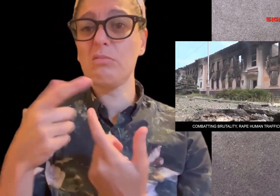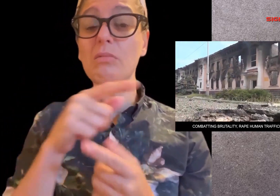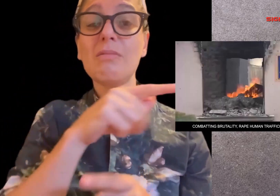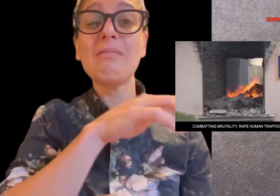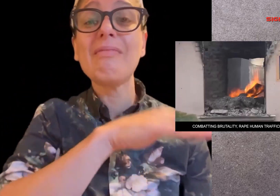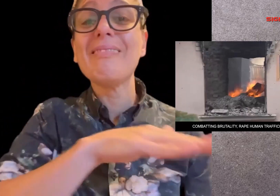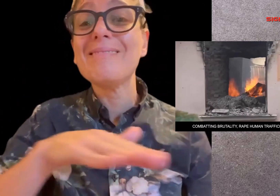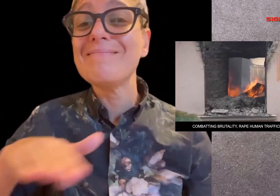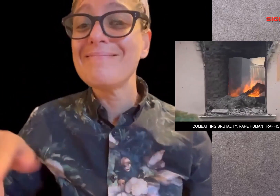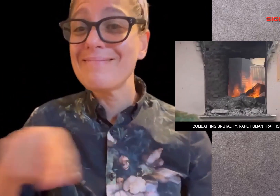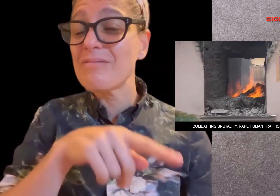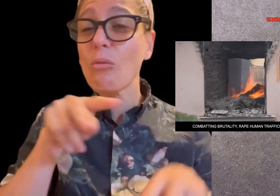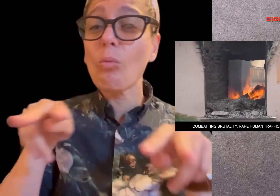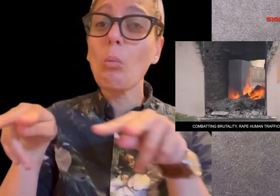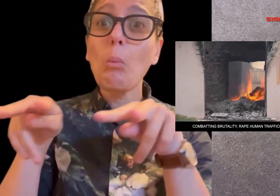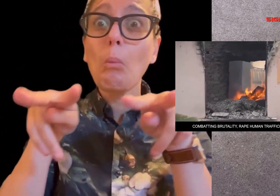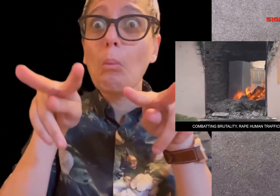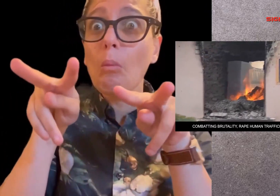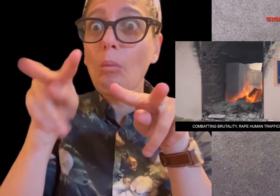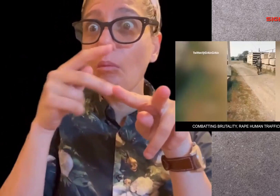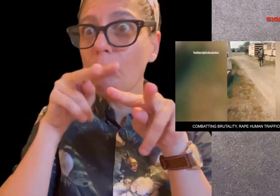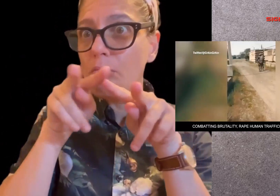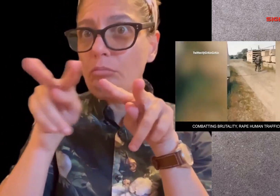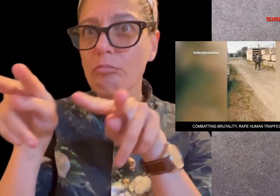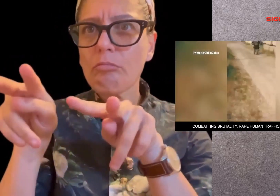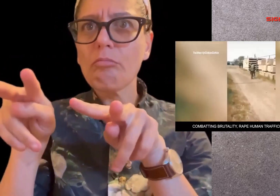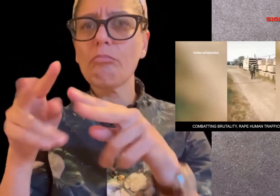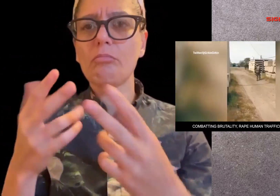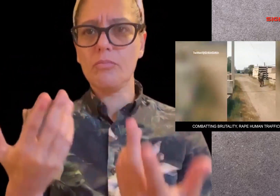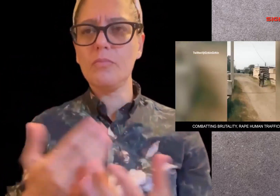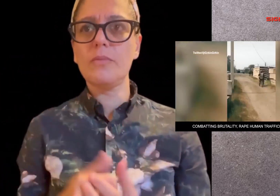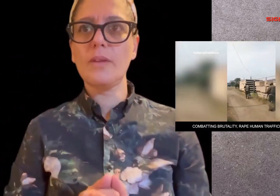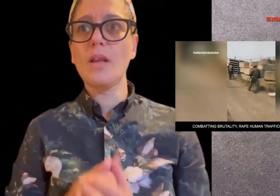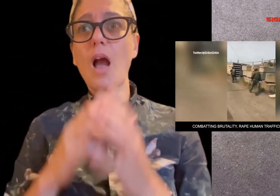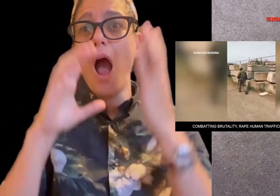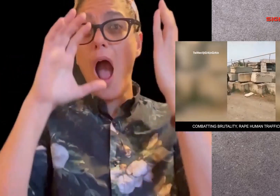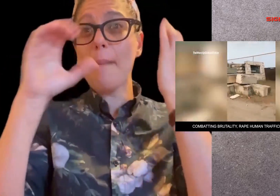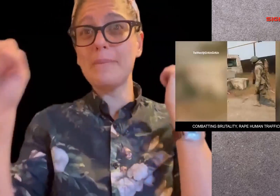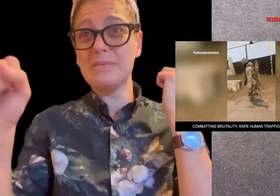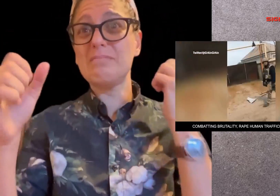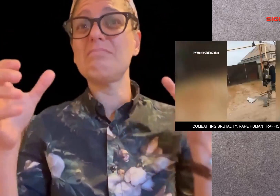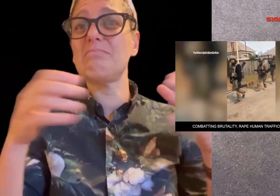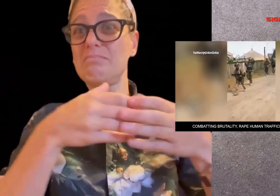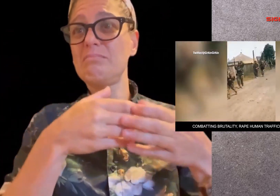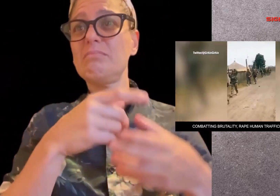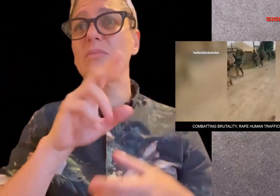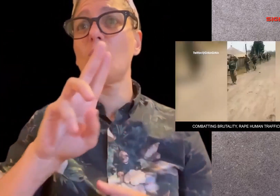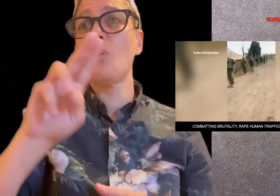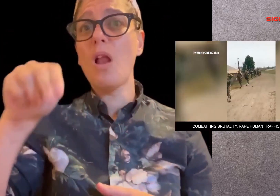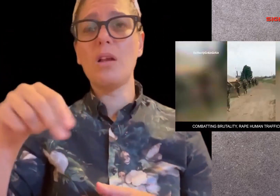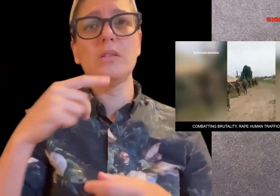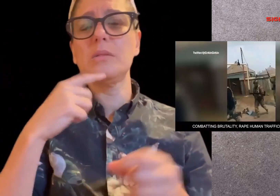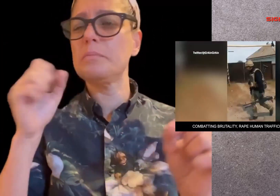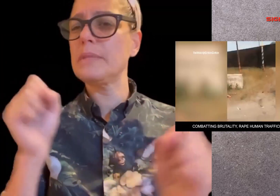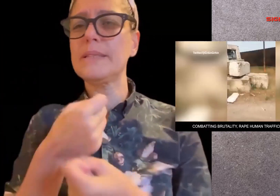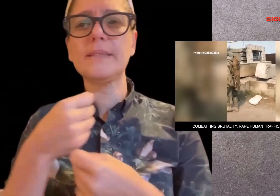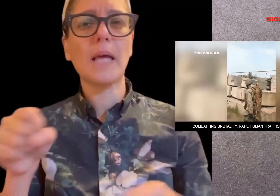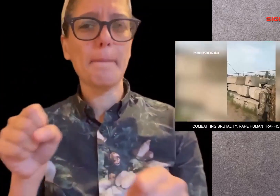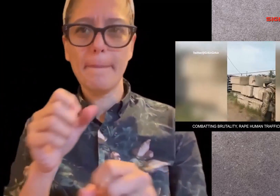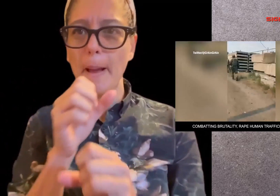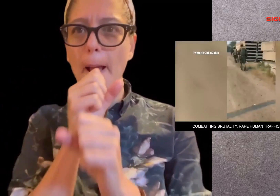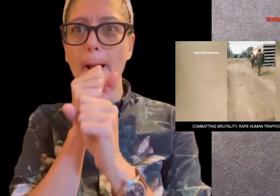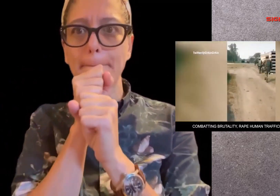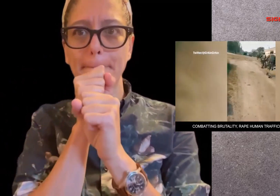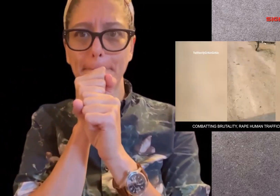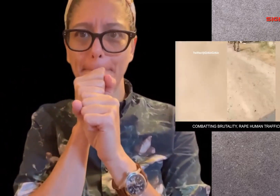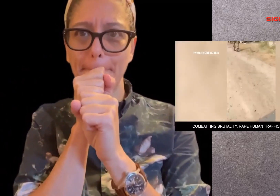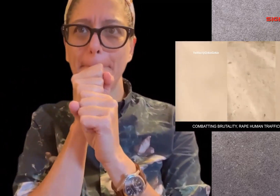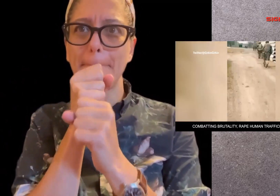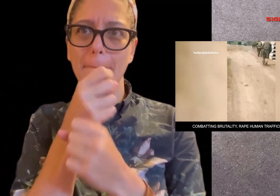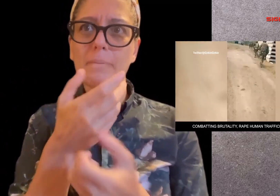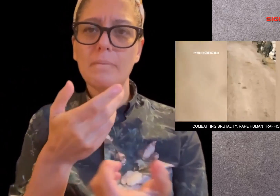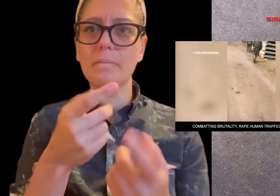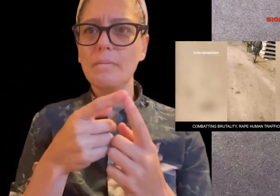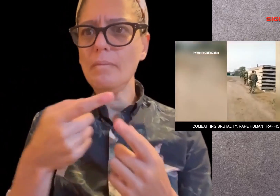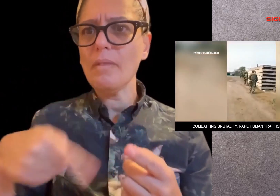while children were watching the ambassador says the United Nations can